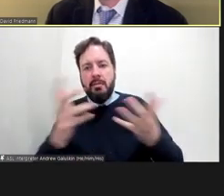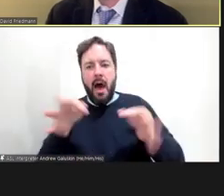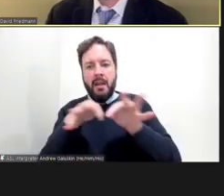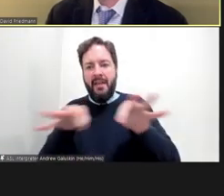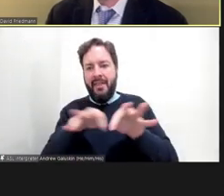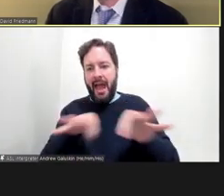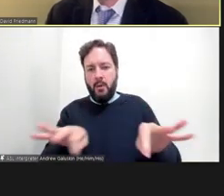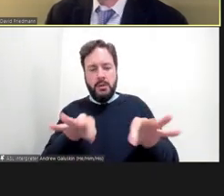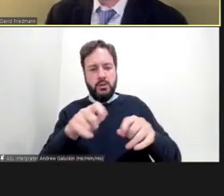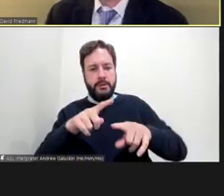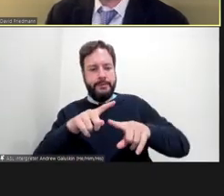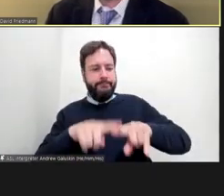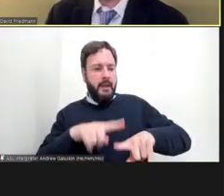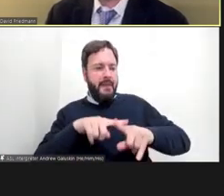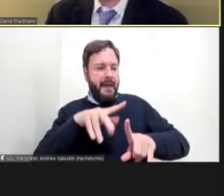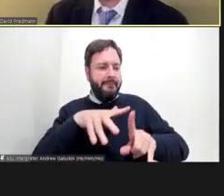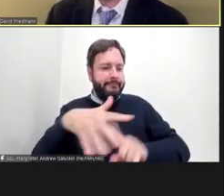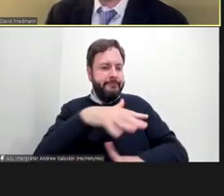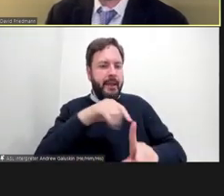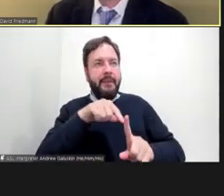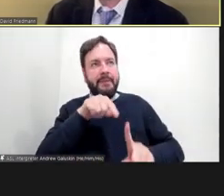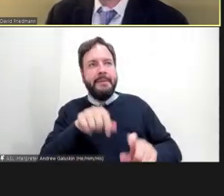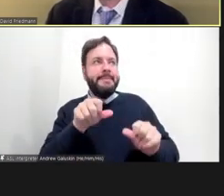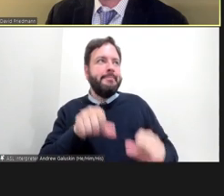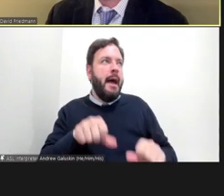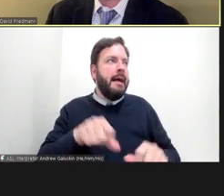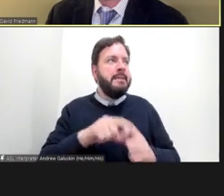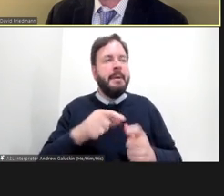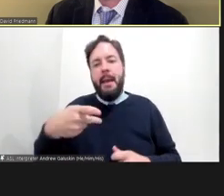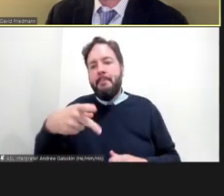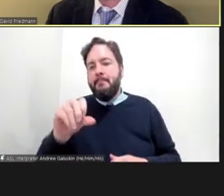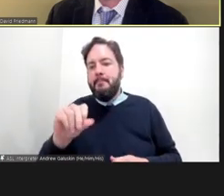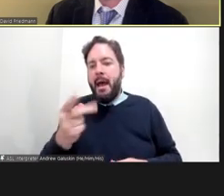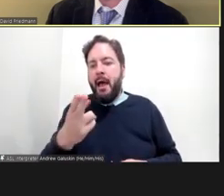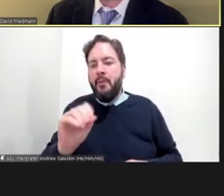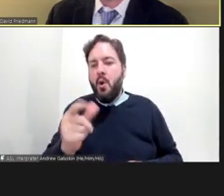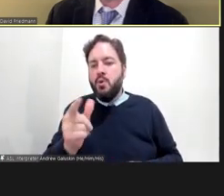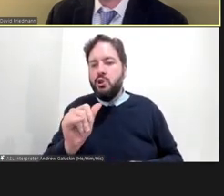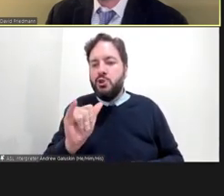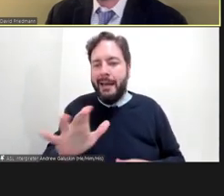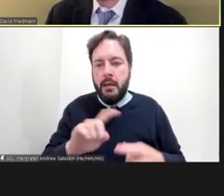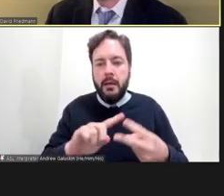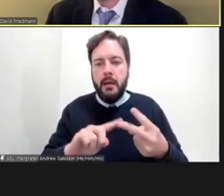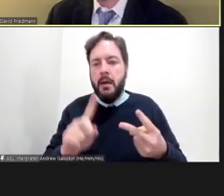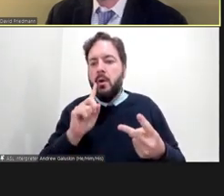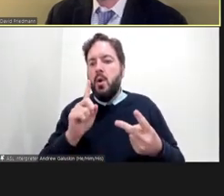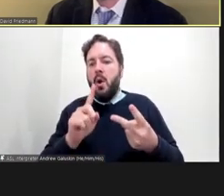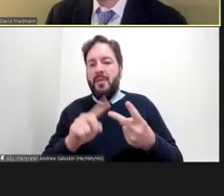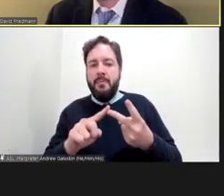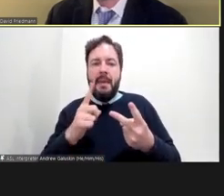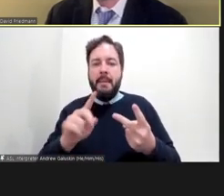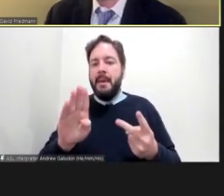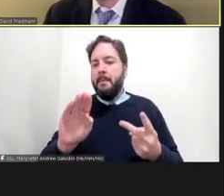This is possibly... Pathogenic or disease causing. This is probably benign, or not